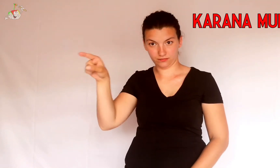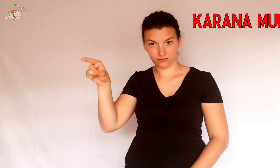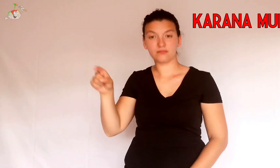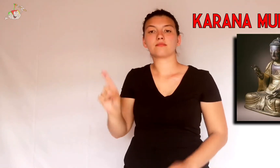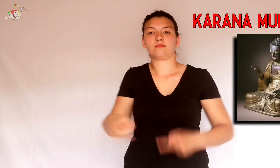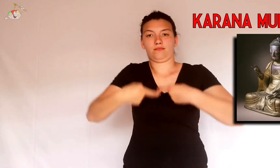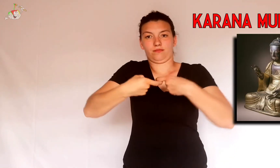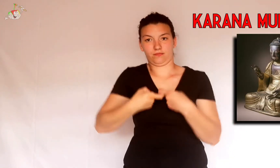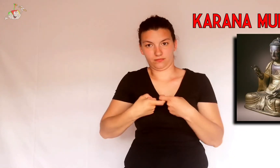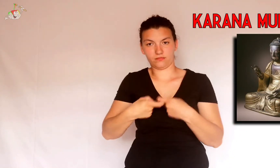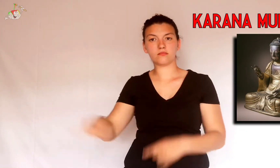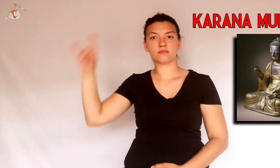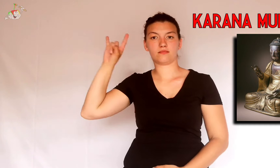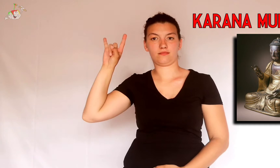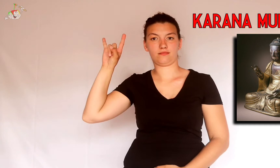that with crossed legs holds the horns upwards.